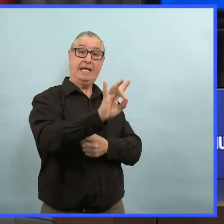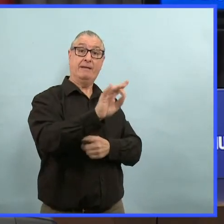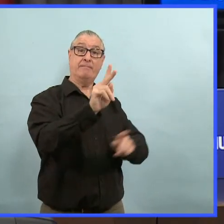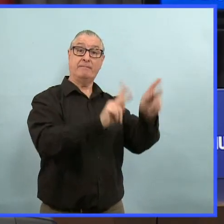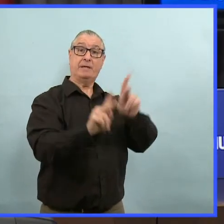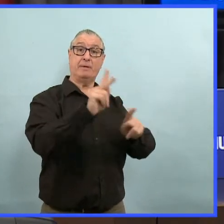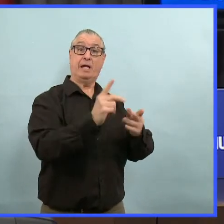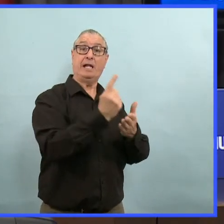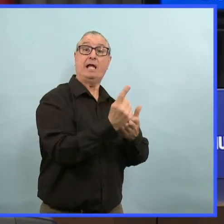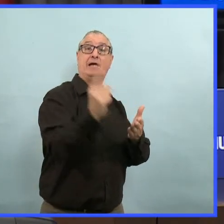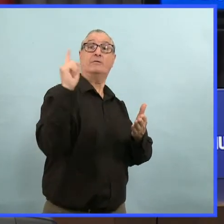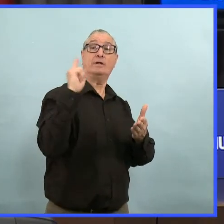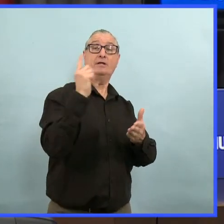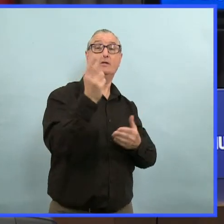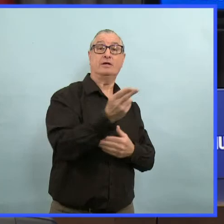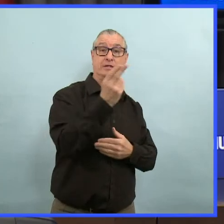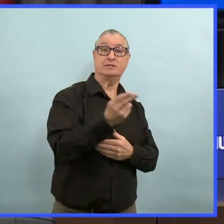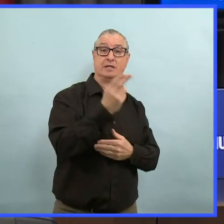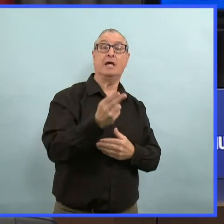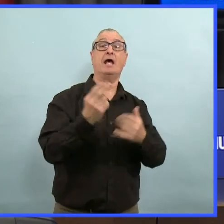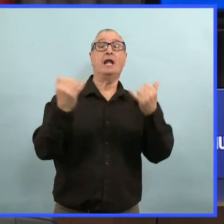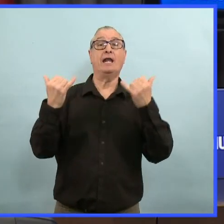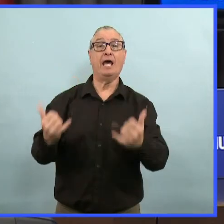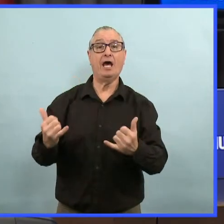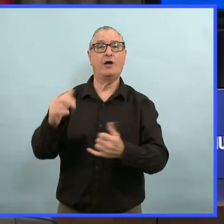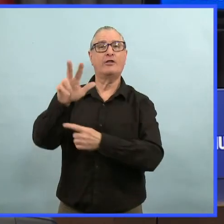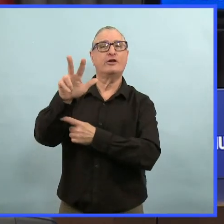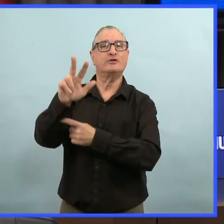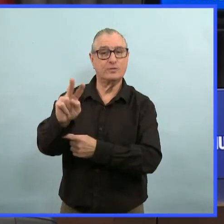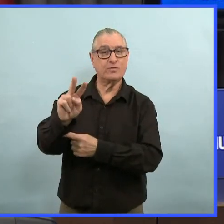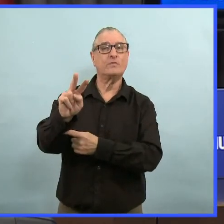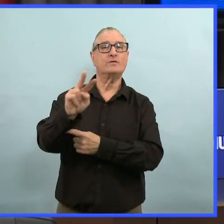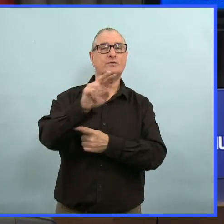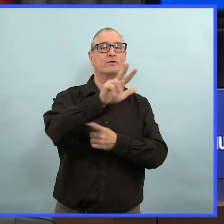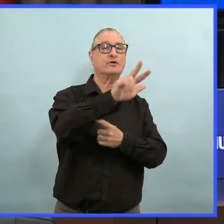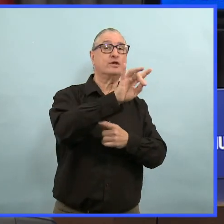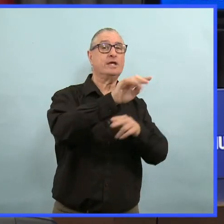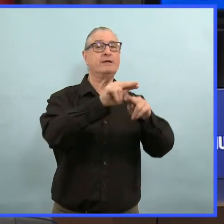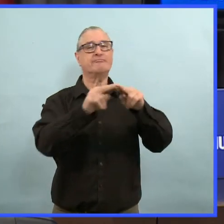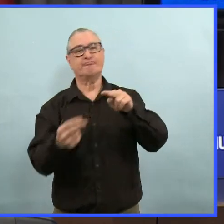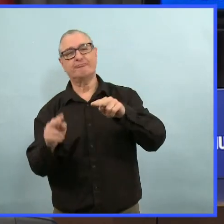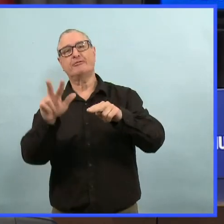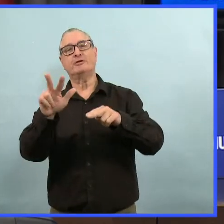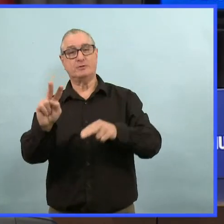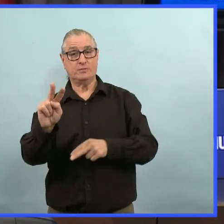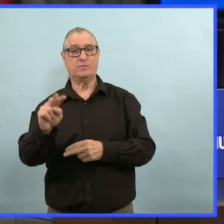to 32 this morning since february first the number of covert positive patients